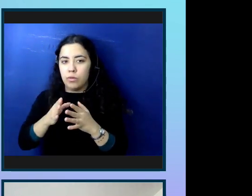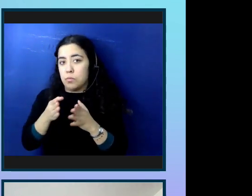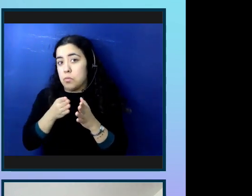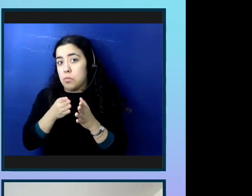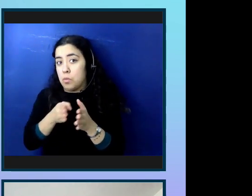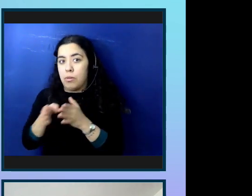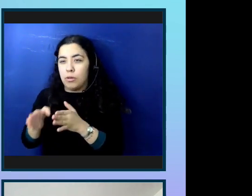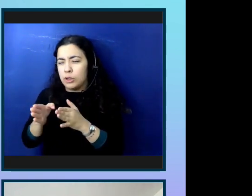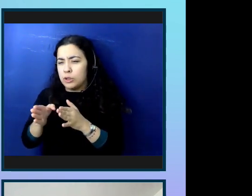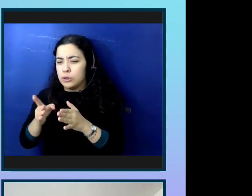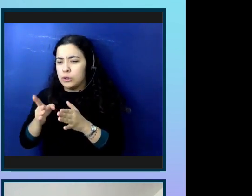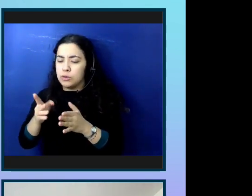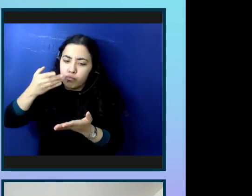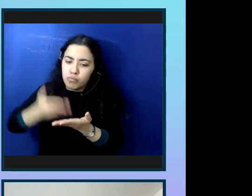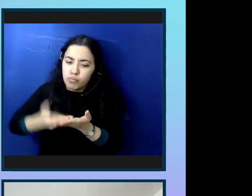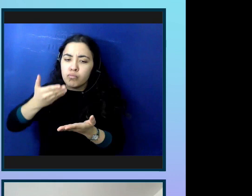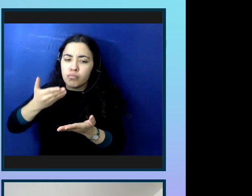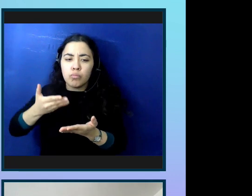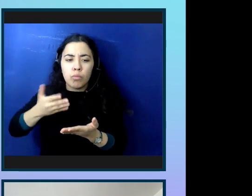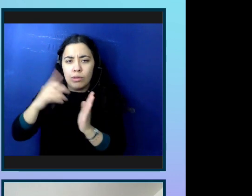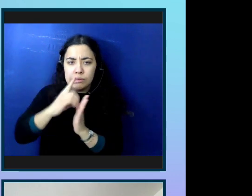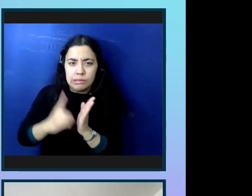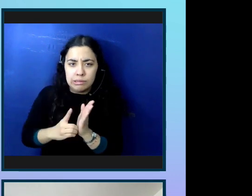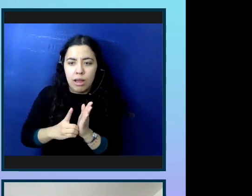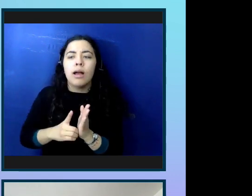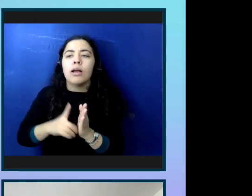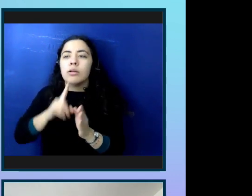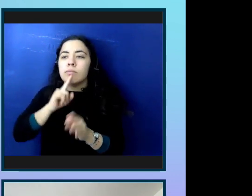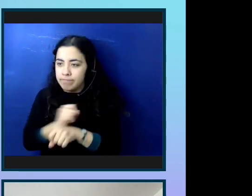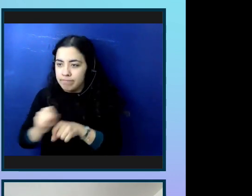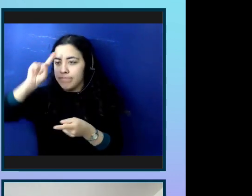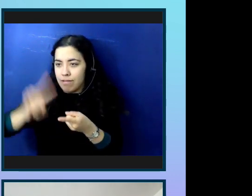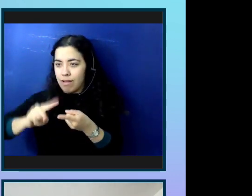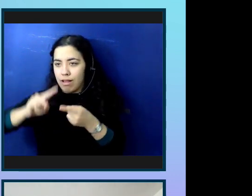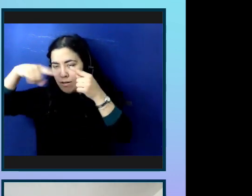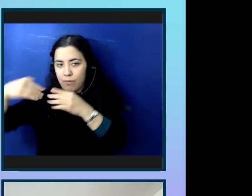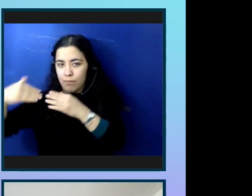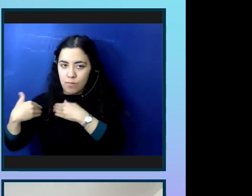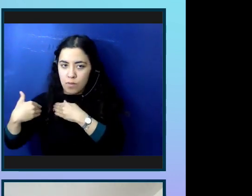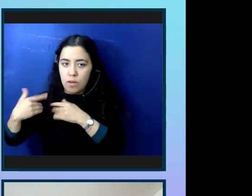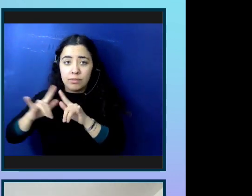what we're coming up with does reduce cognitive load, but not only that, that it's usable by a wide range of people.